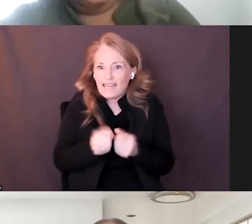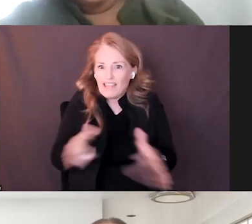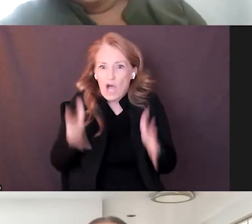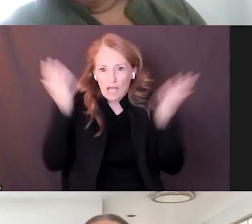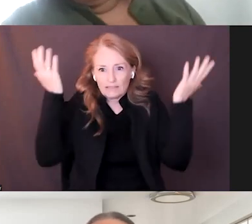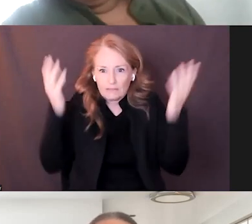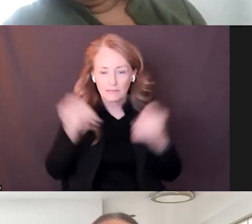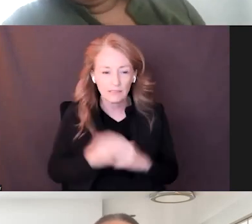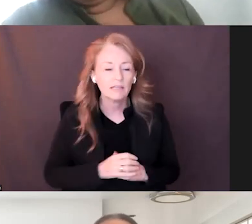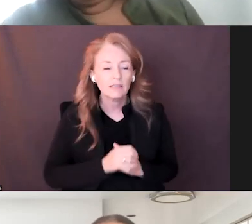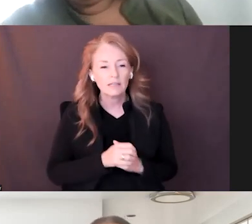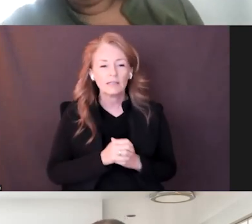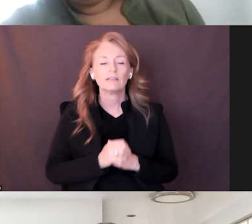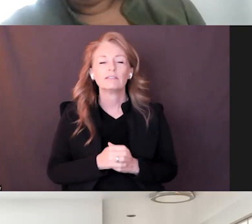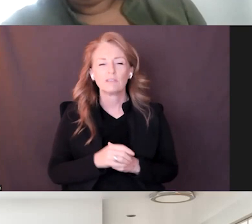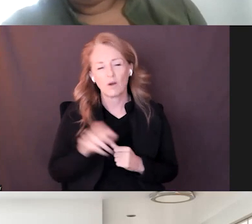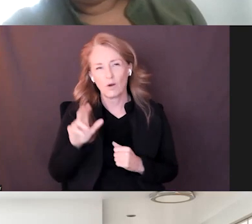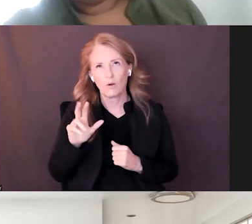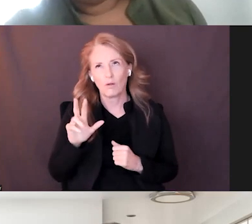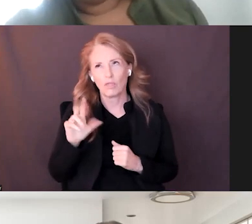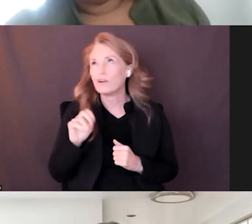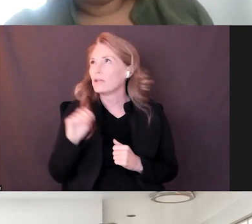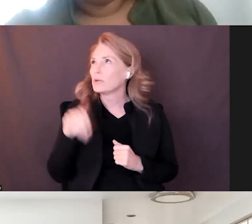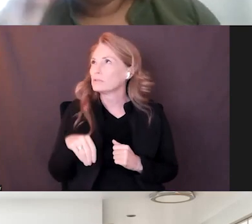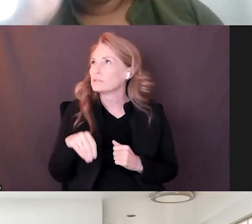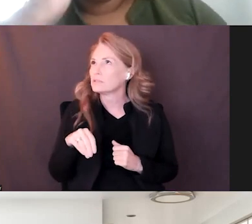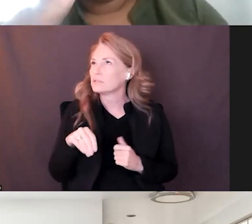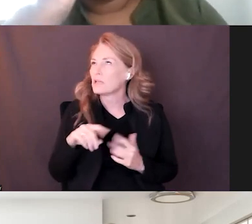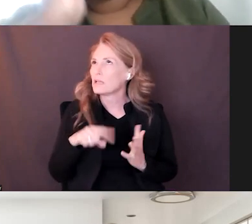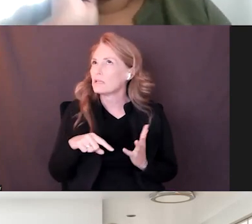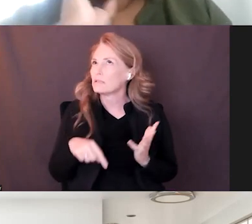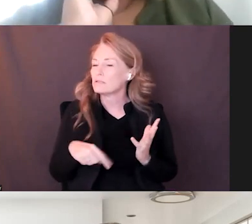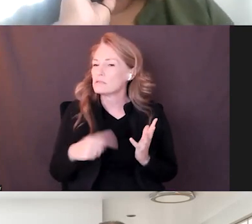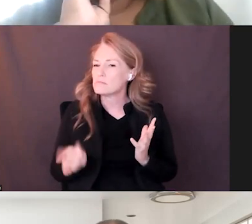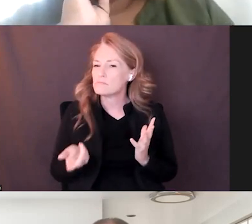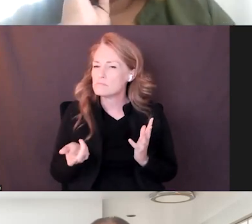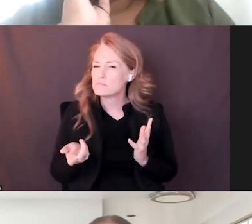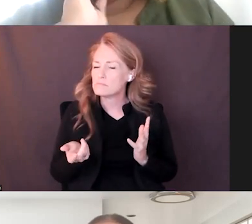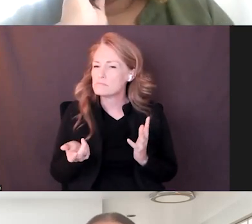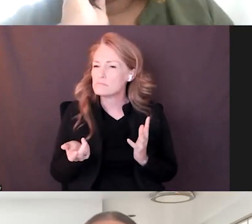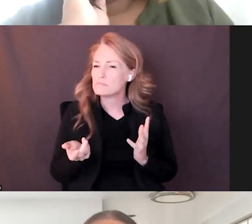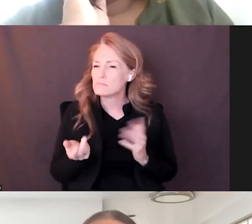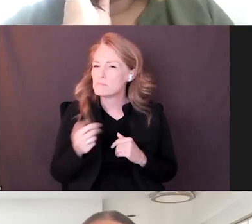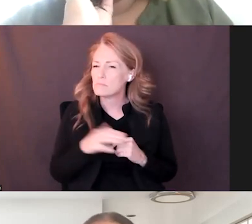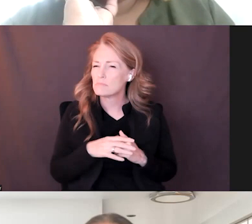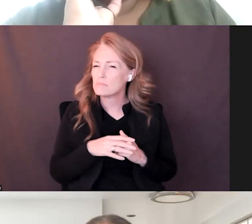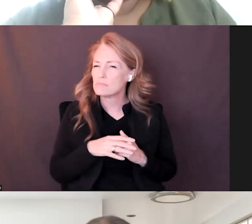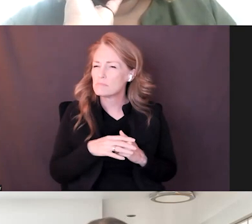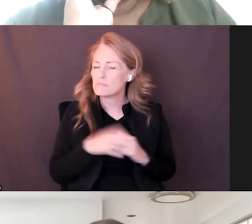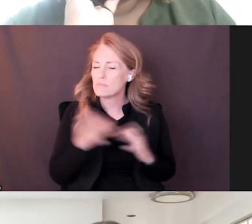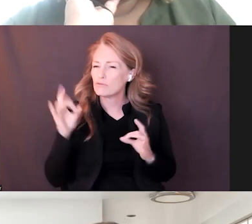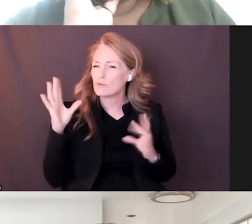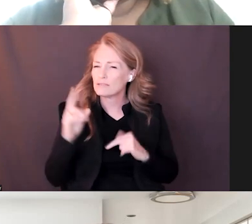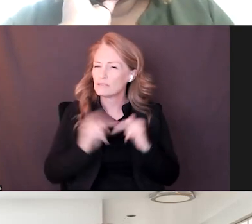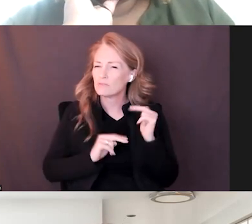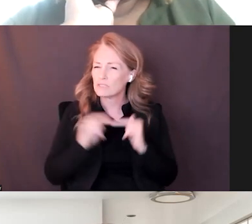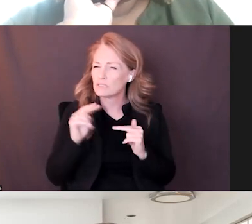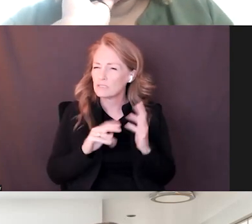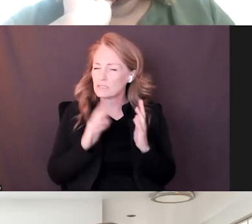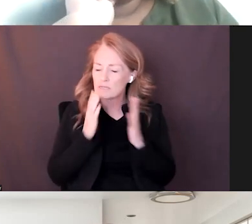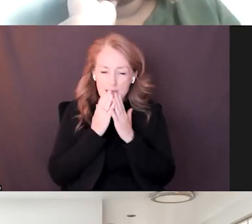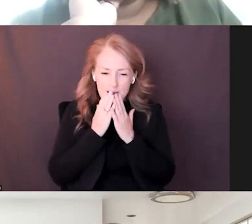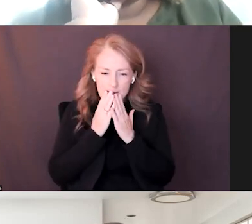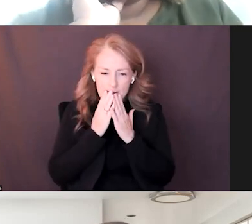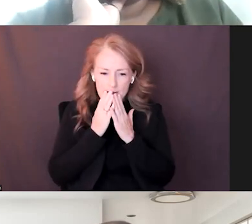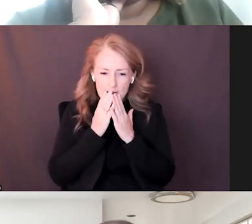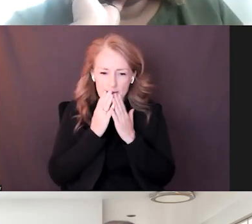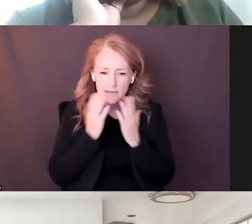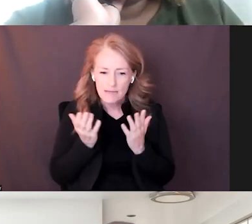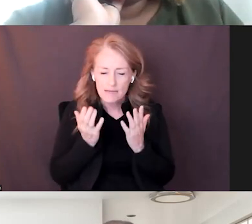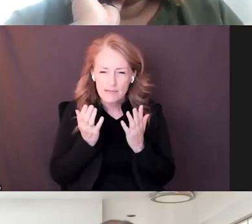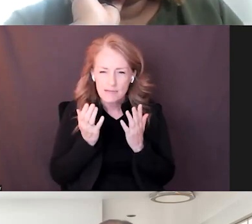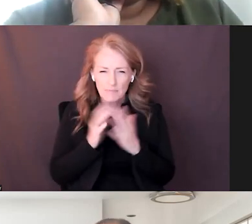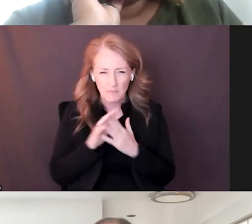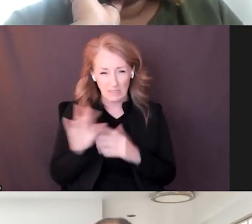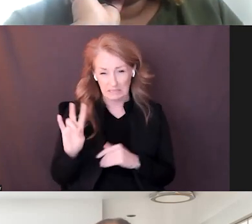OF THAT 30%, THE CRISIS FACILITIES COULD RESOLVE 75% OR SOMETHING